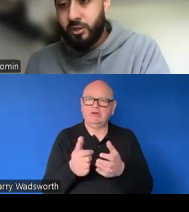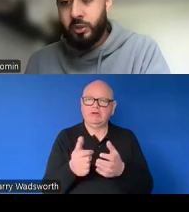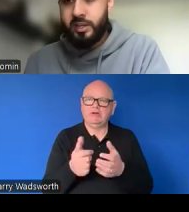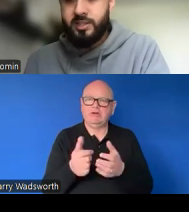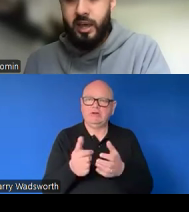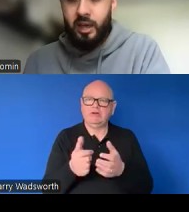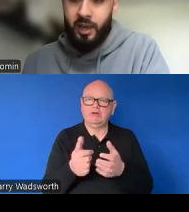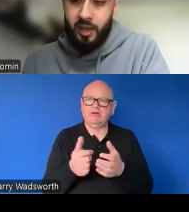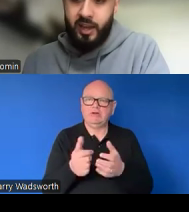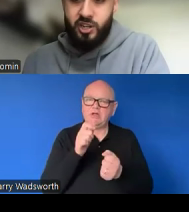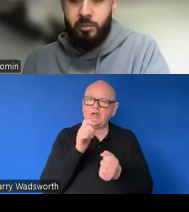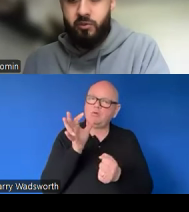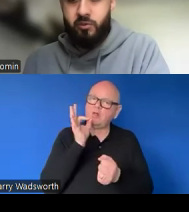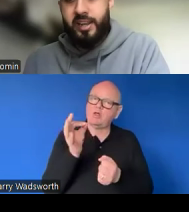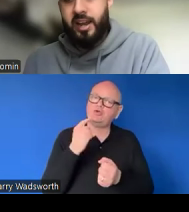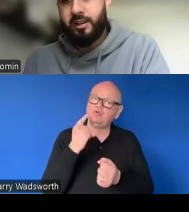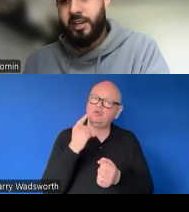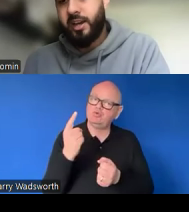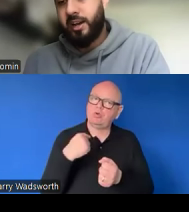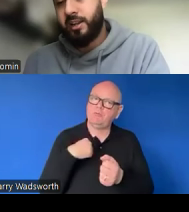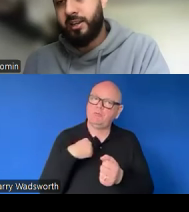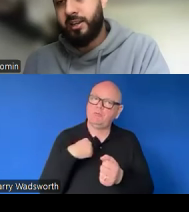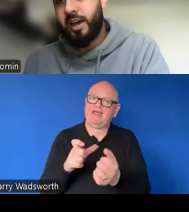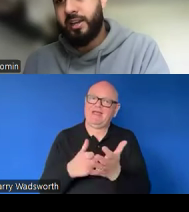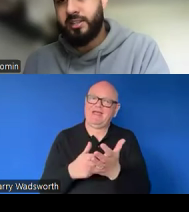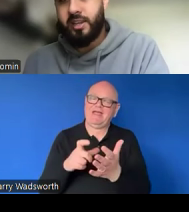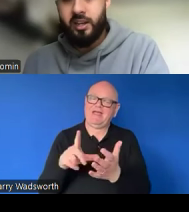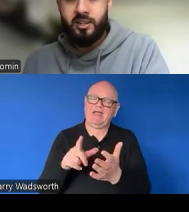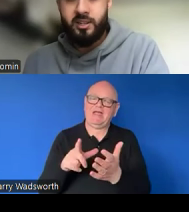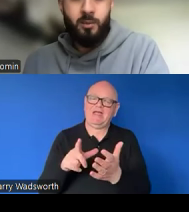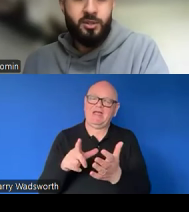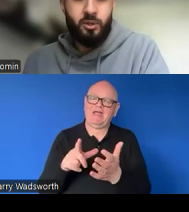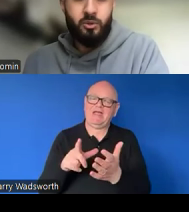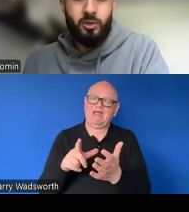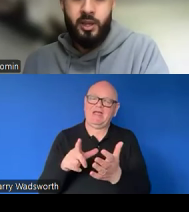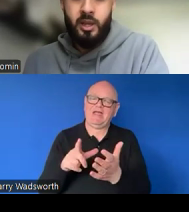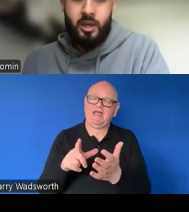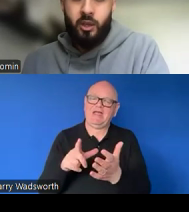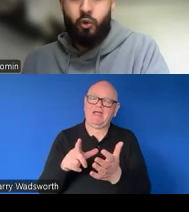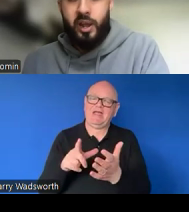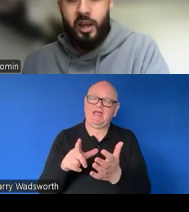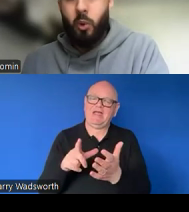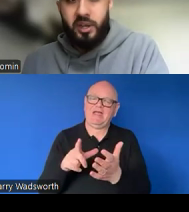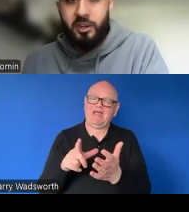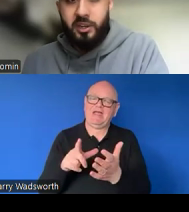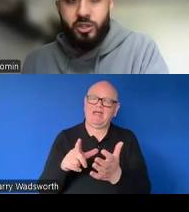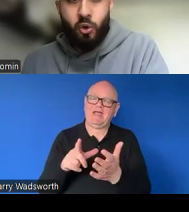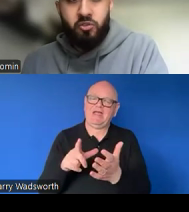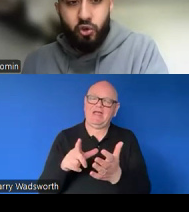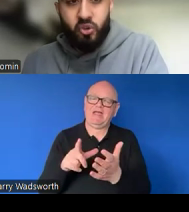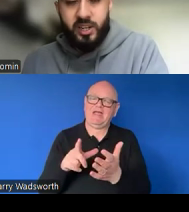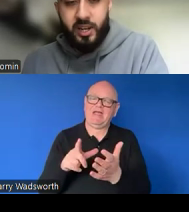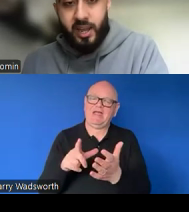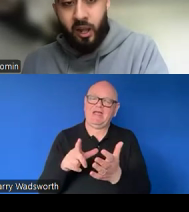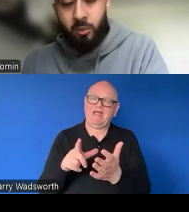who is the tech champion for data analytics and insight, and he's absolutely great at what he does. If you do need any help